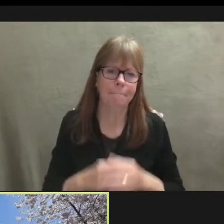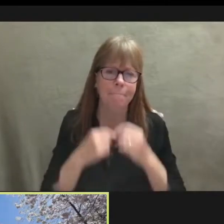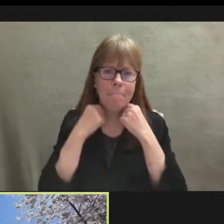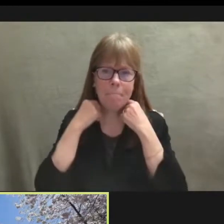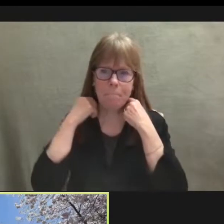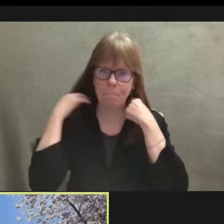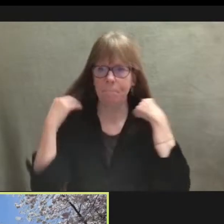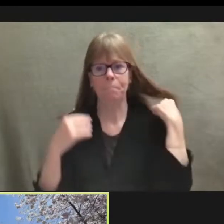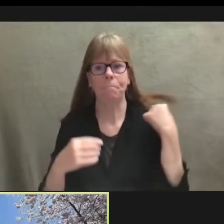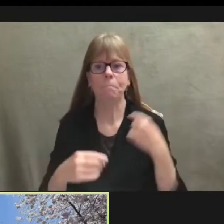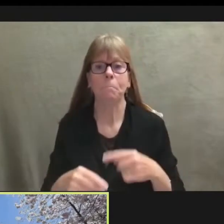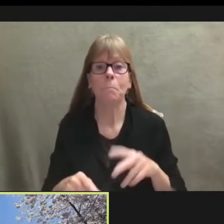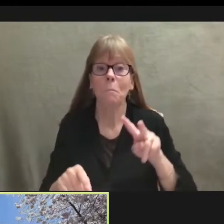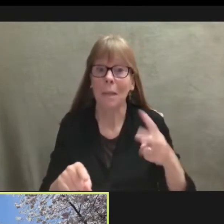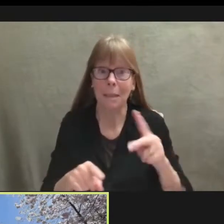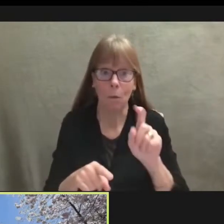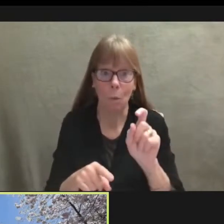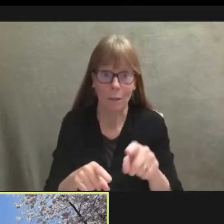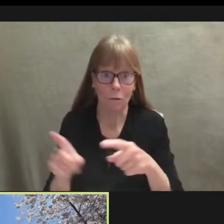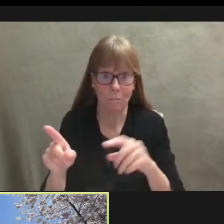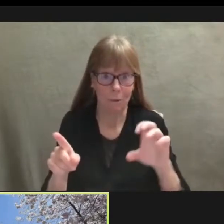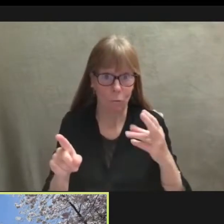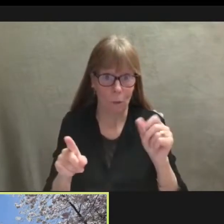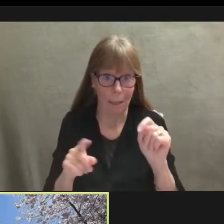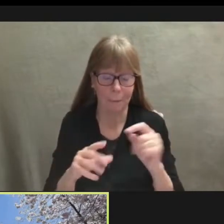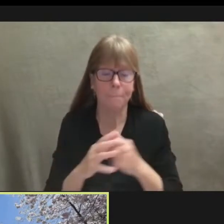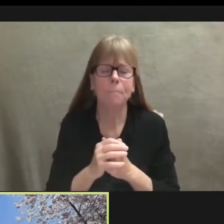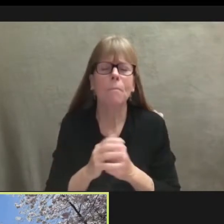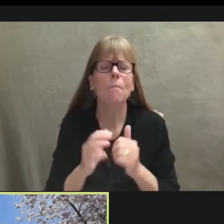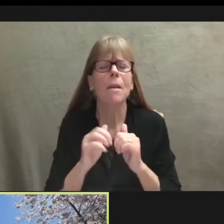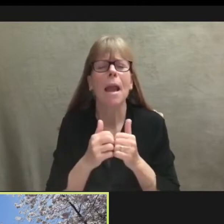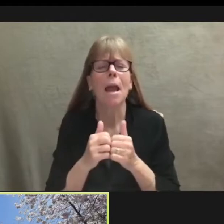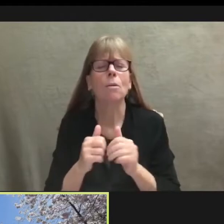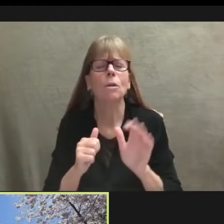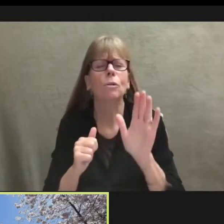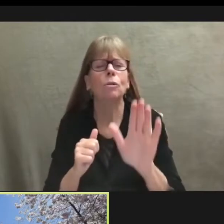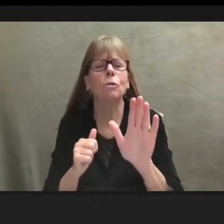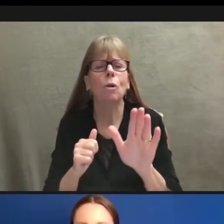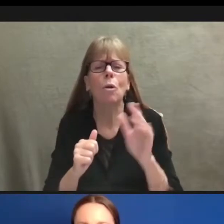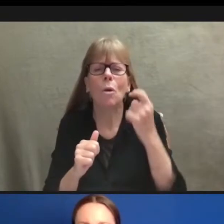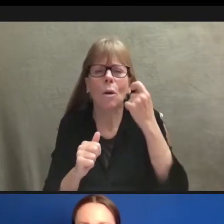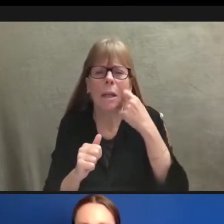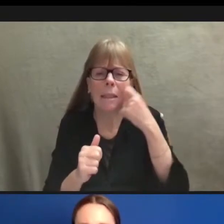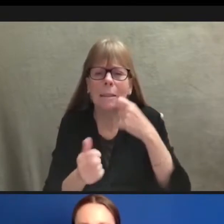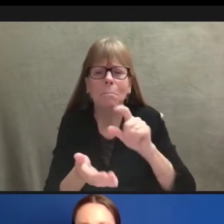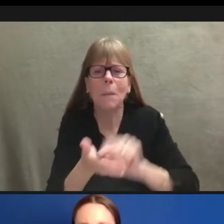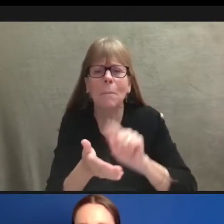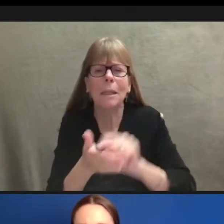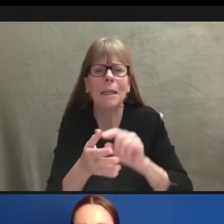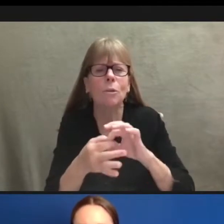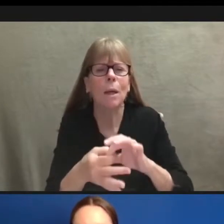question from the chat. How does your latest publication related to the health equity framework